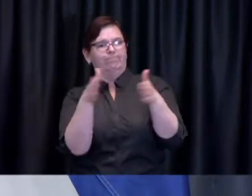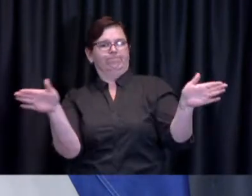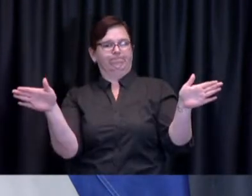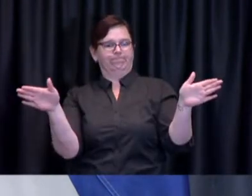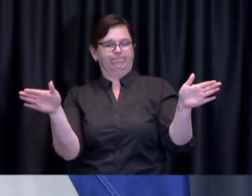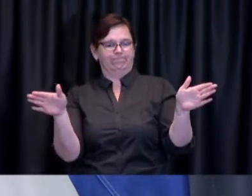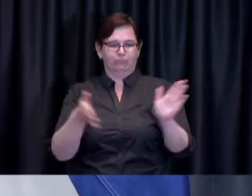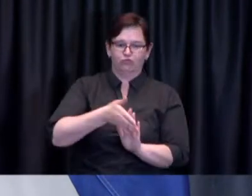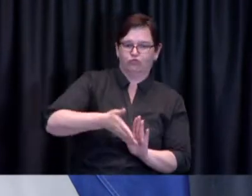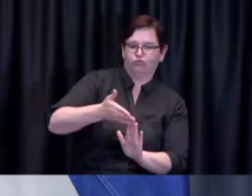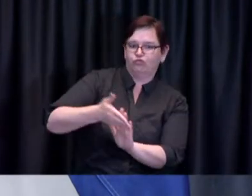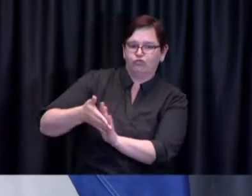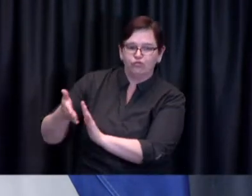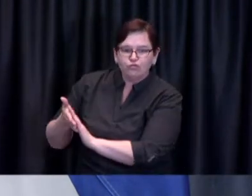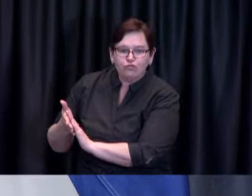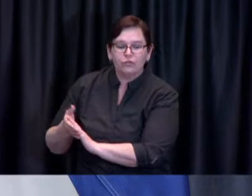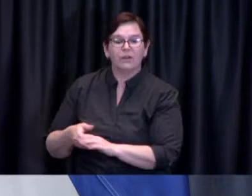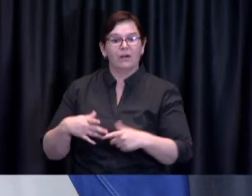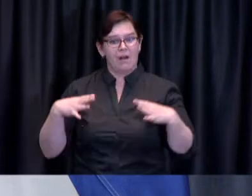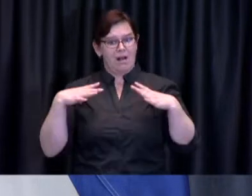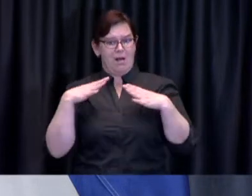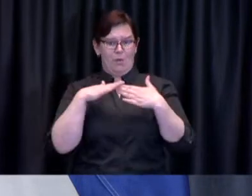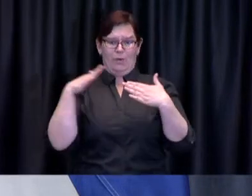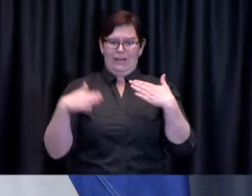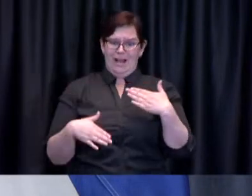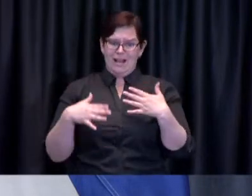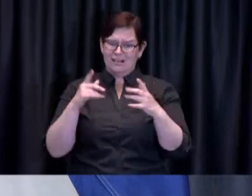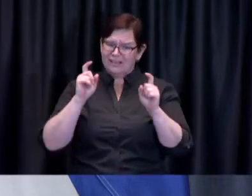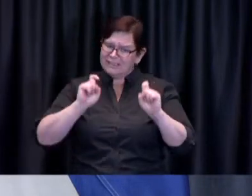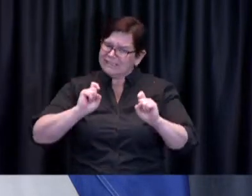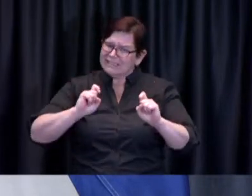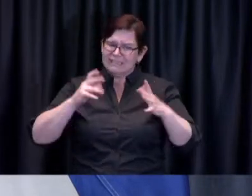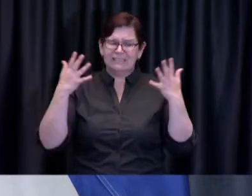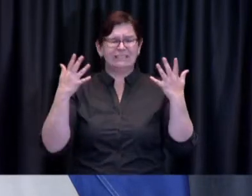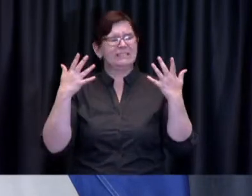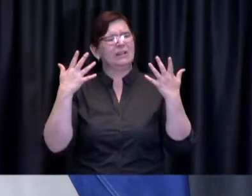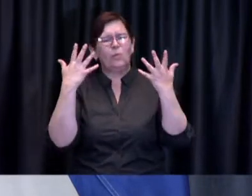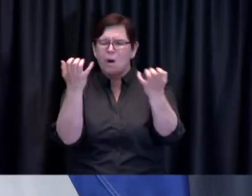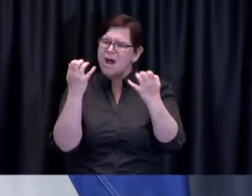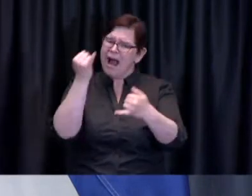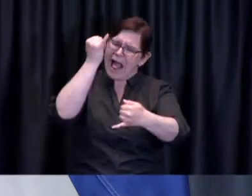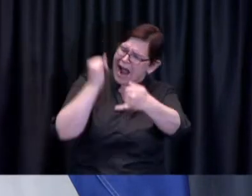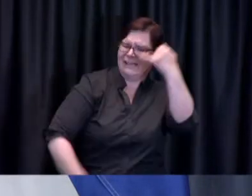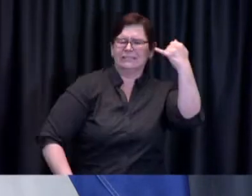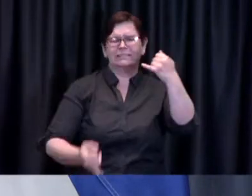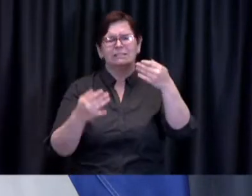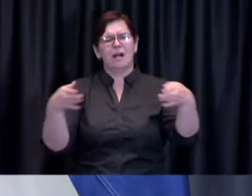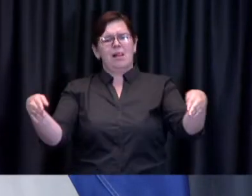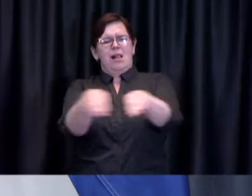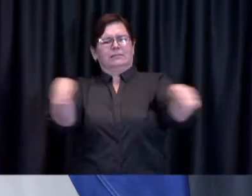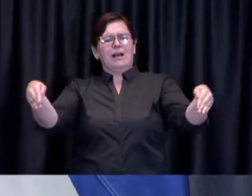is the last long weekend in lockdown by getting vaccinated if you haven't already we are working